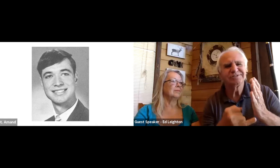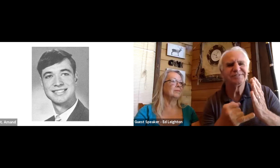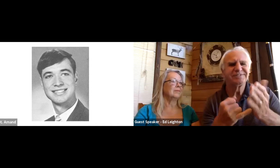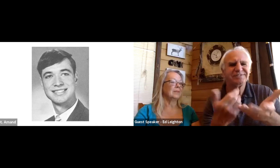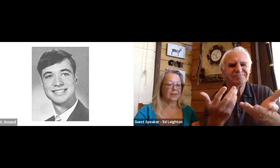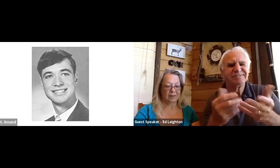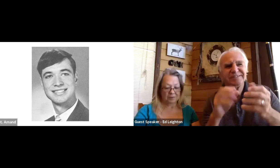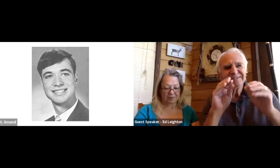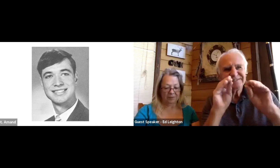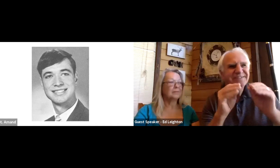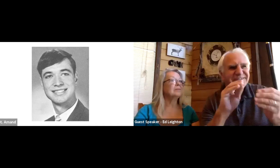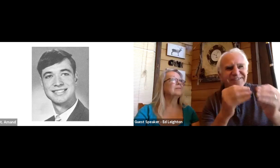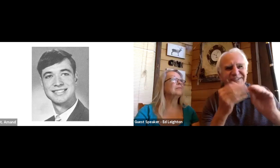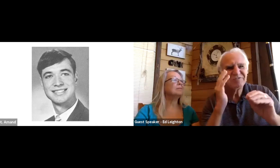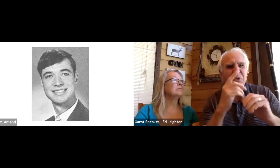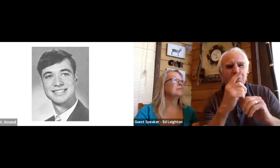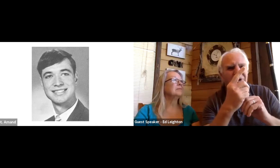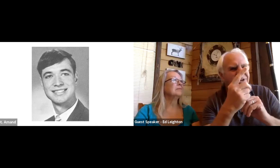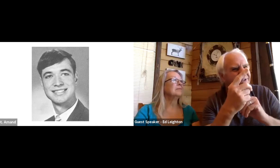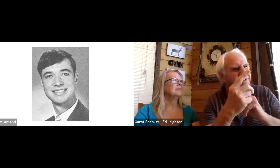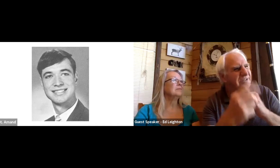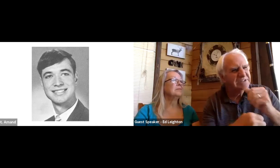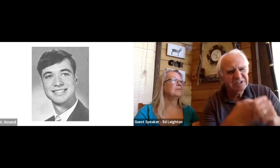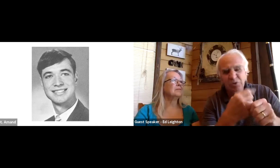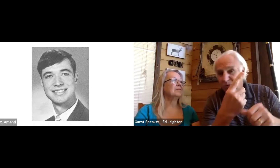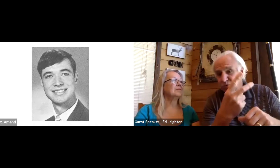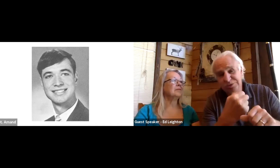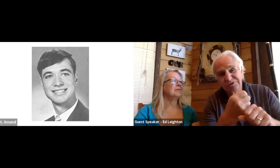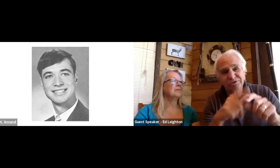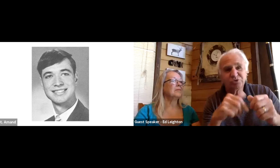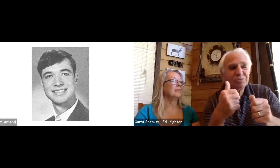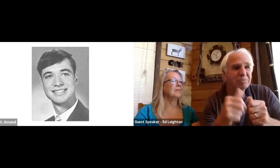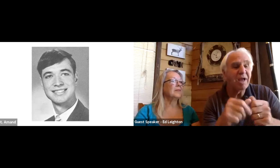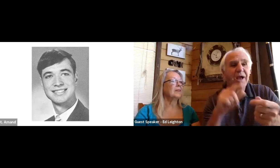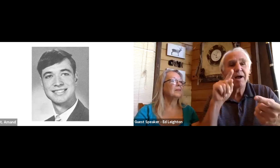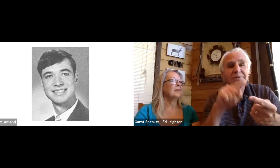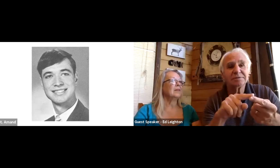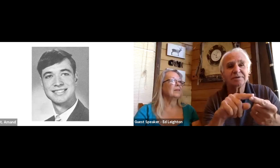It was a really good fit for his artistic talent, you know, like setting up different window displays.